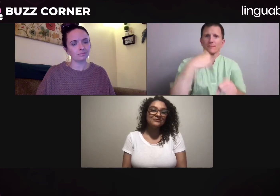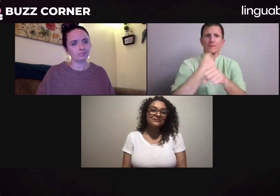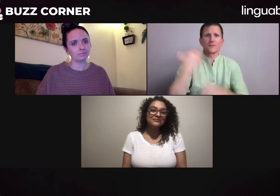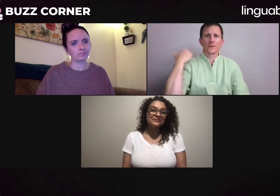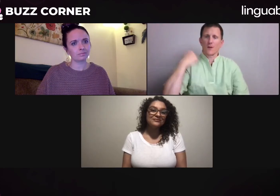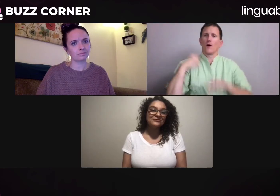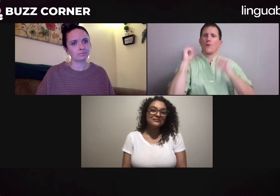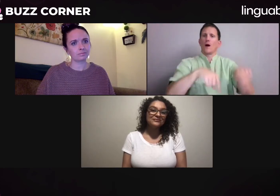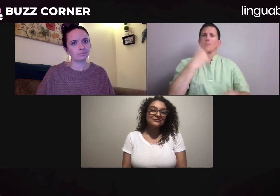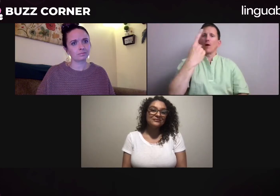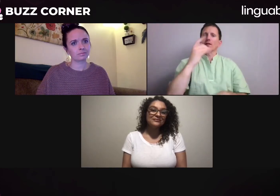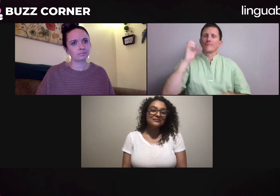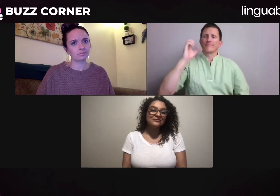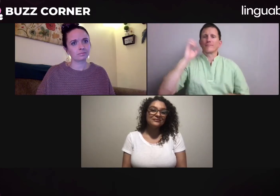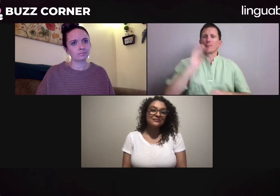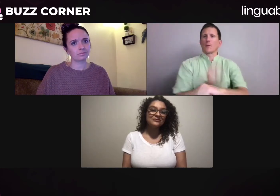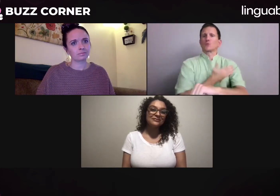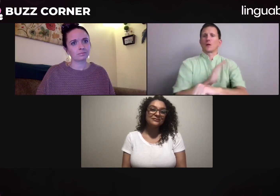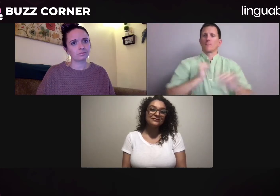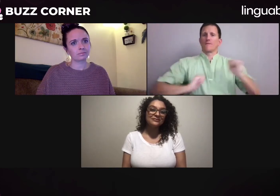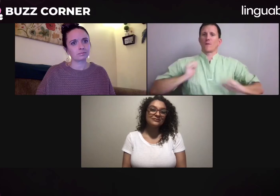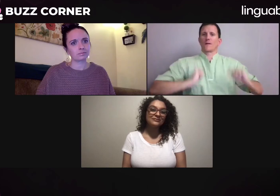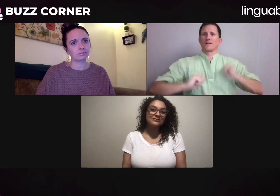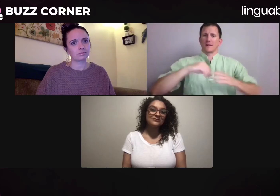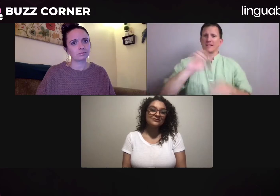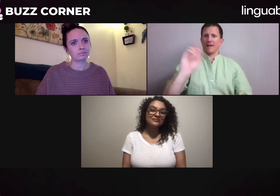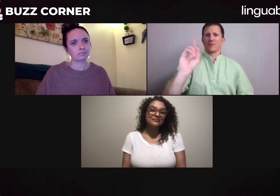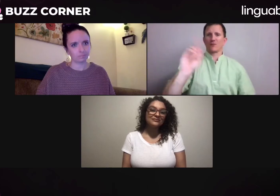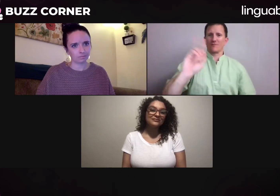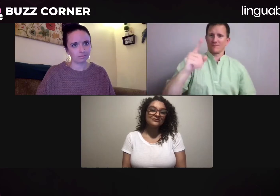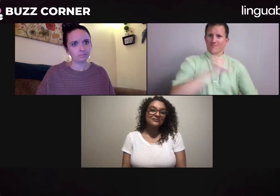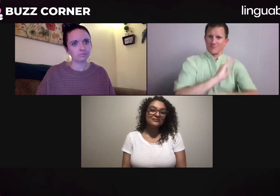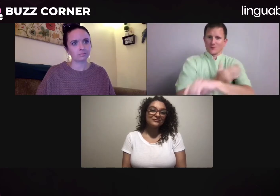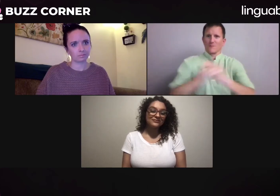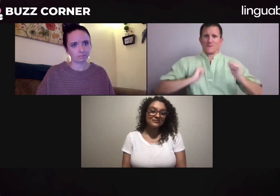I remembered what, 15, 20 years ago I went to a musical performance in Denver